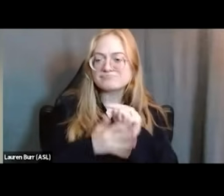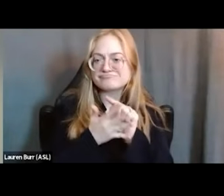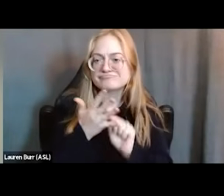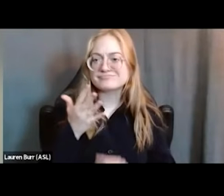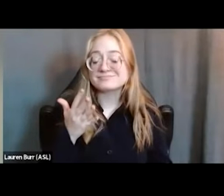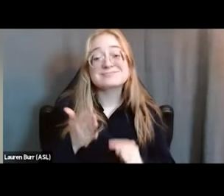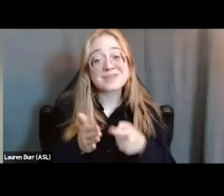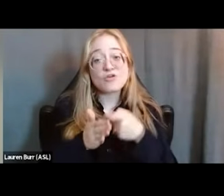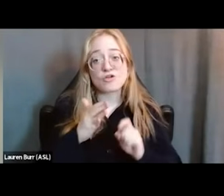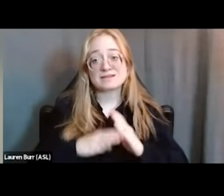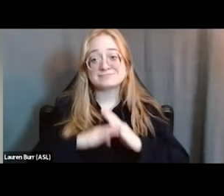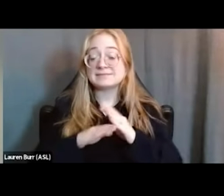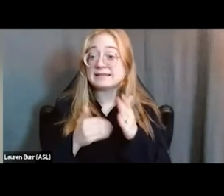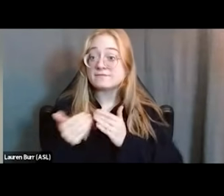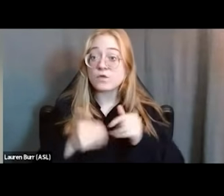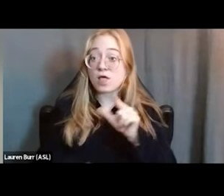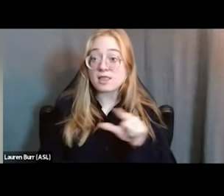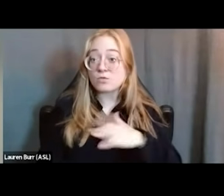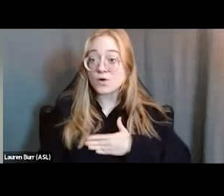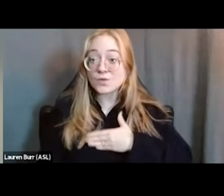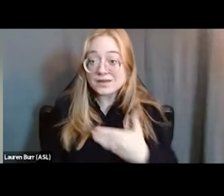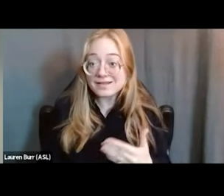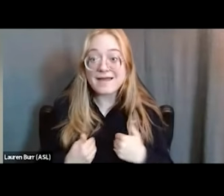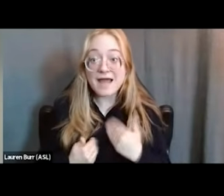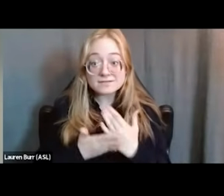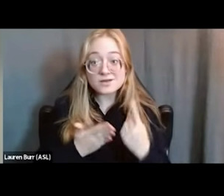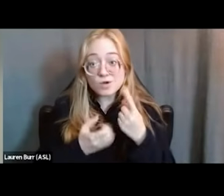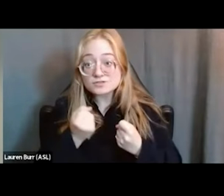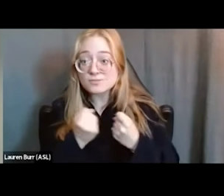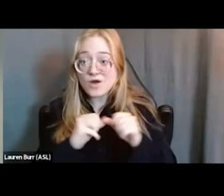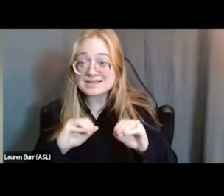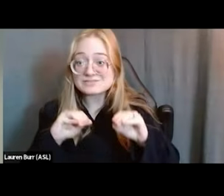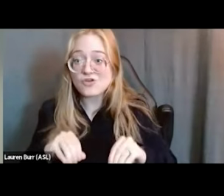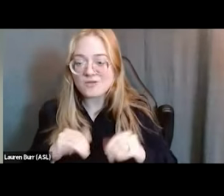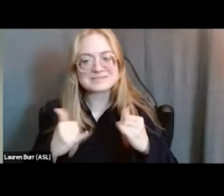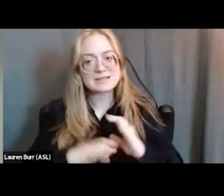even if their landlord is willing and they have someone to support them in doing that. So one of the pieces we need to think about